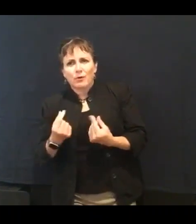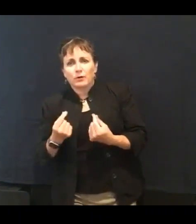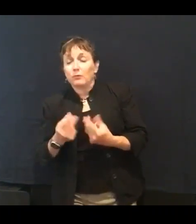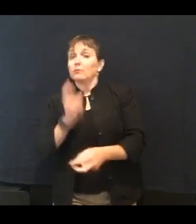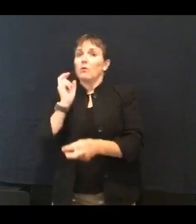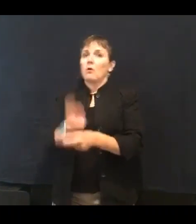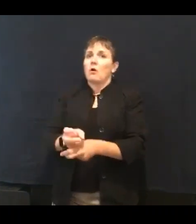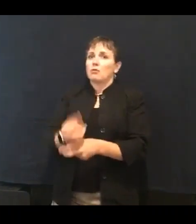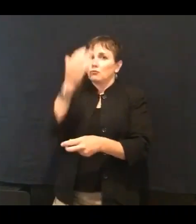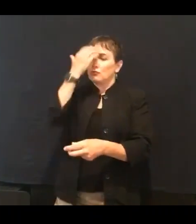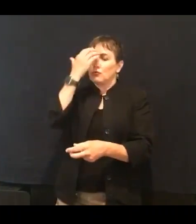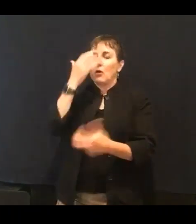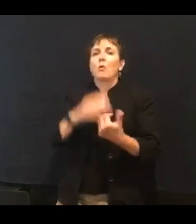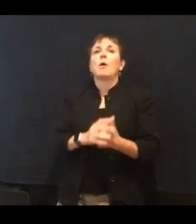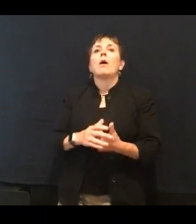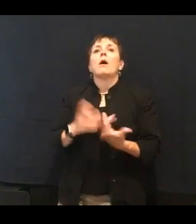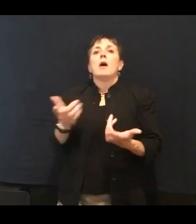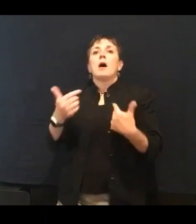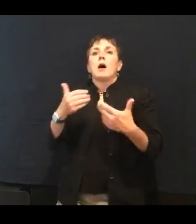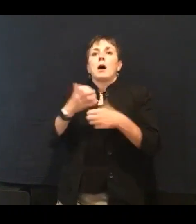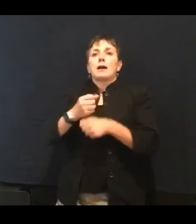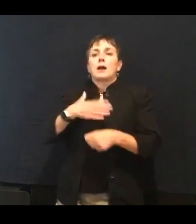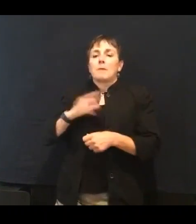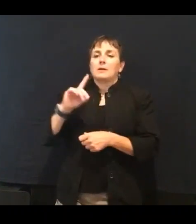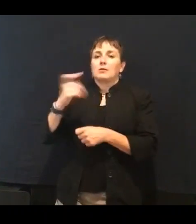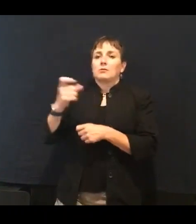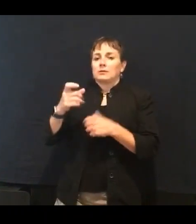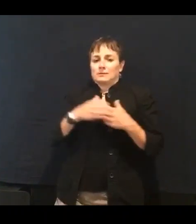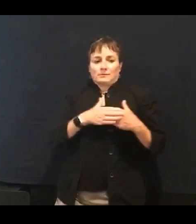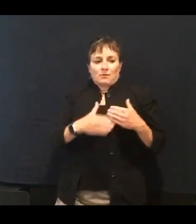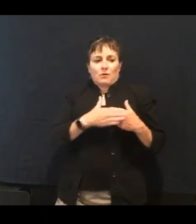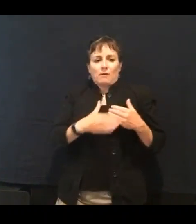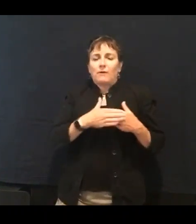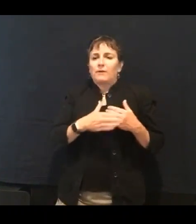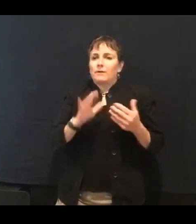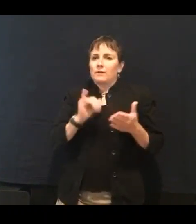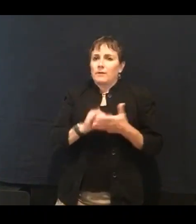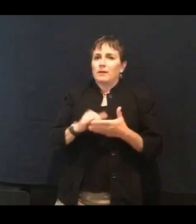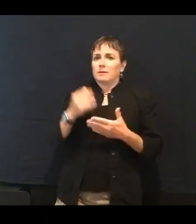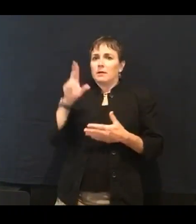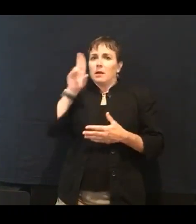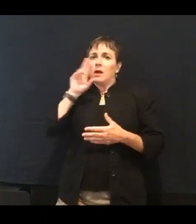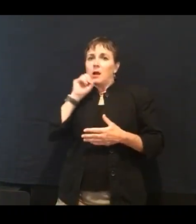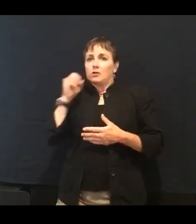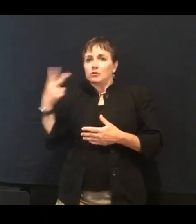III diagnosis shortly after it was first distinguished as a separate genetic mutation,